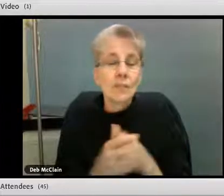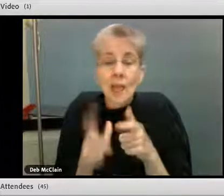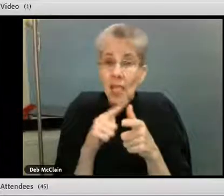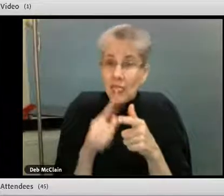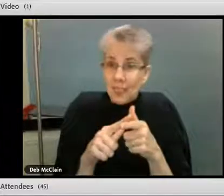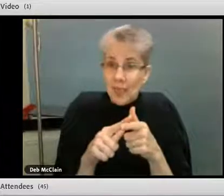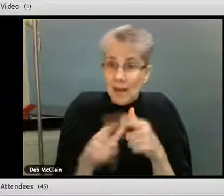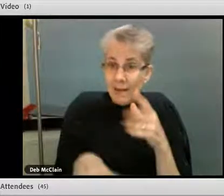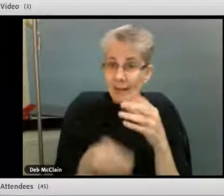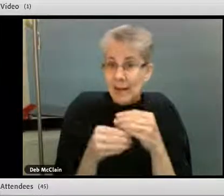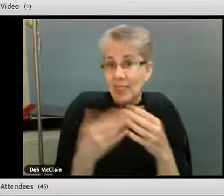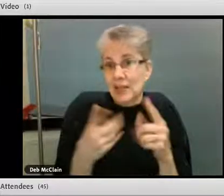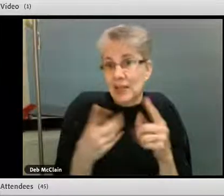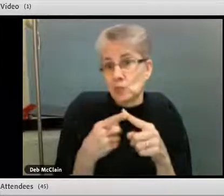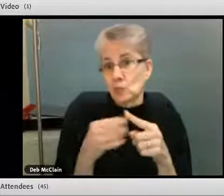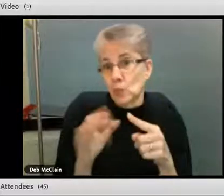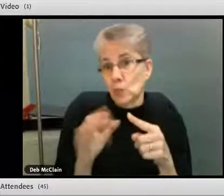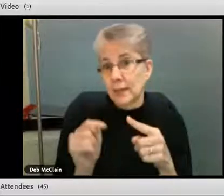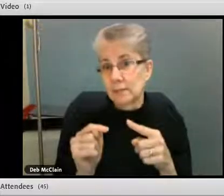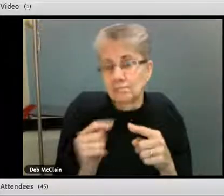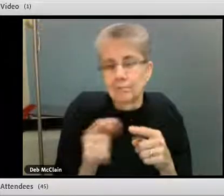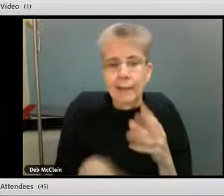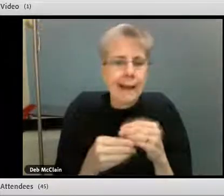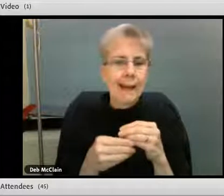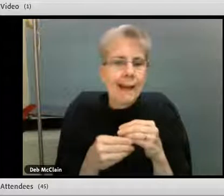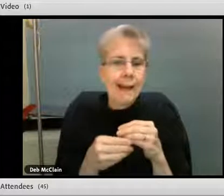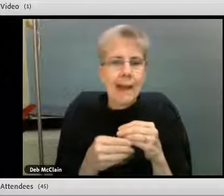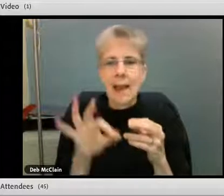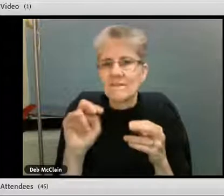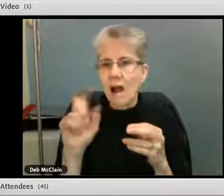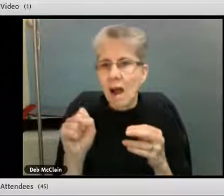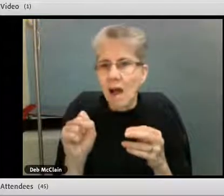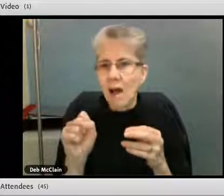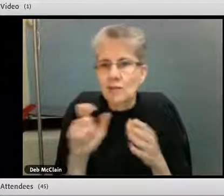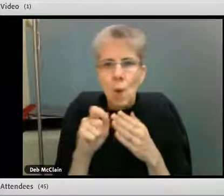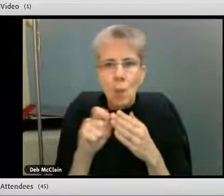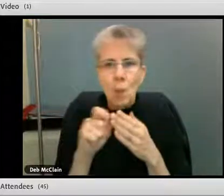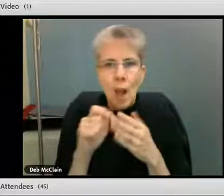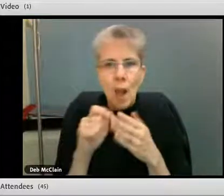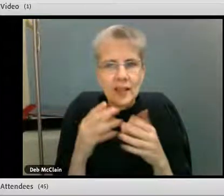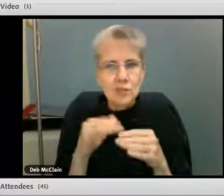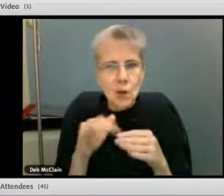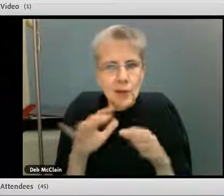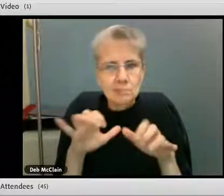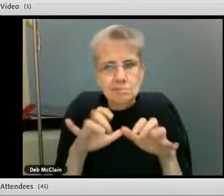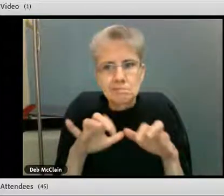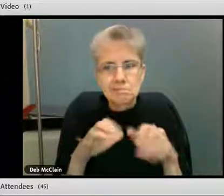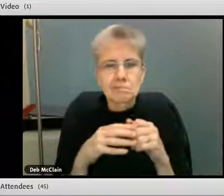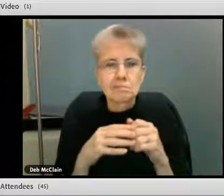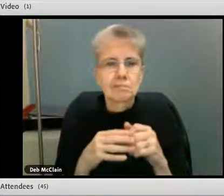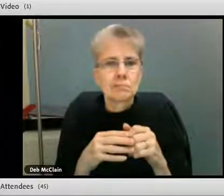I can add fonts. I can write stuff on it. I'm not moving the thing. I can add words.